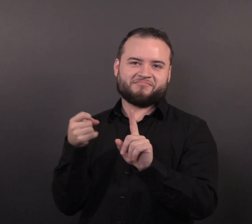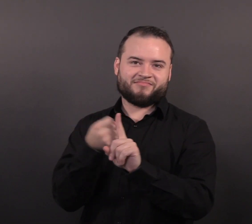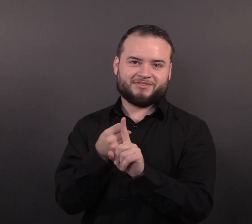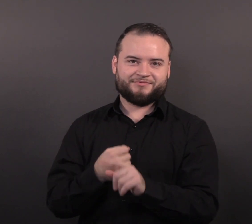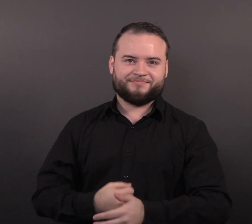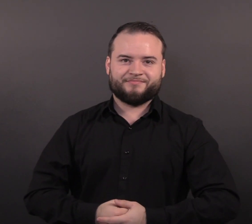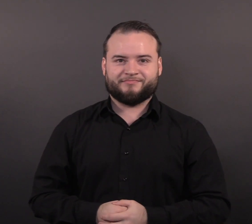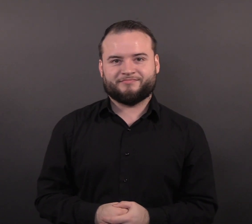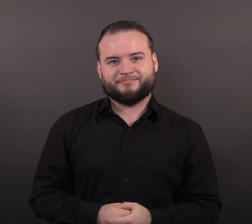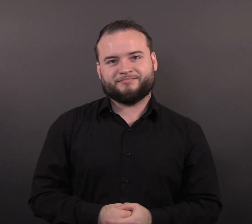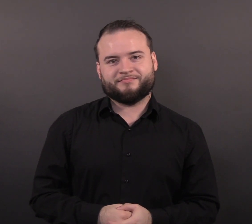Note to editors